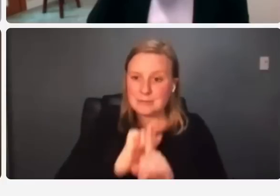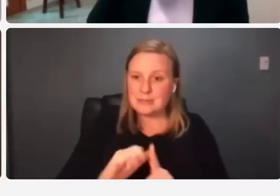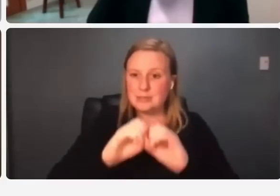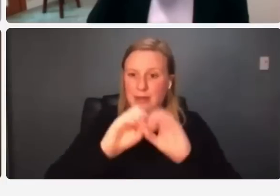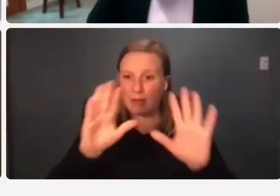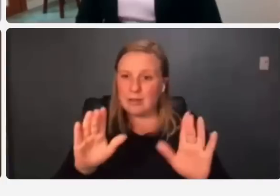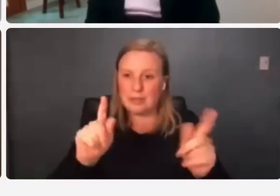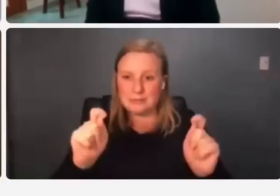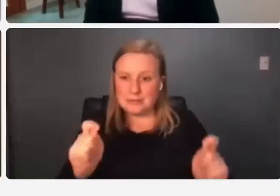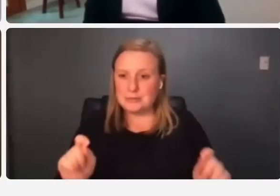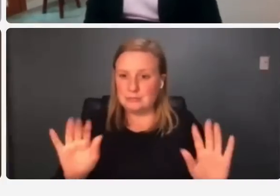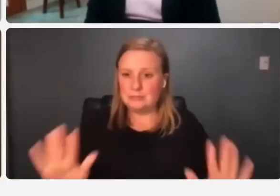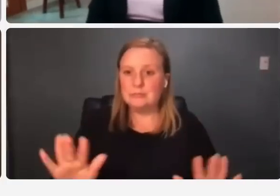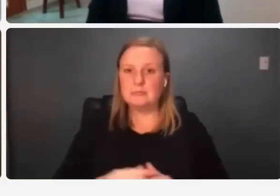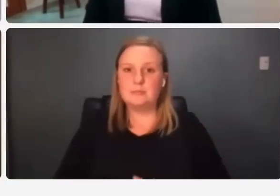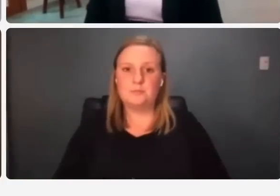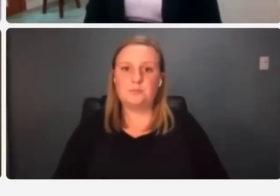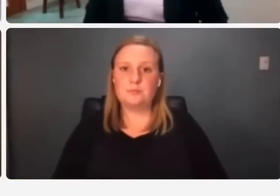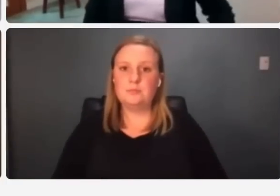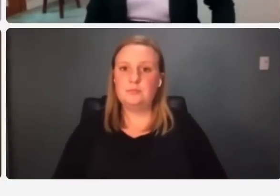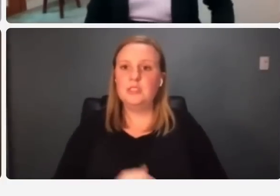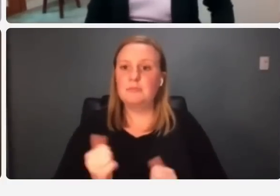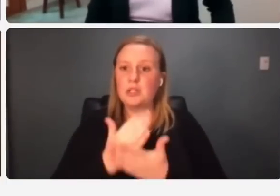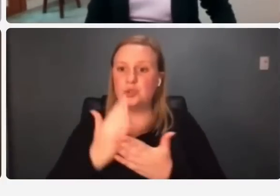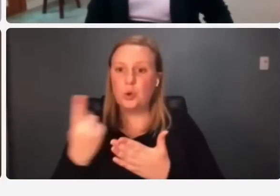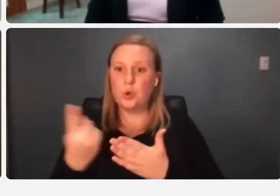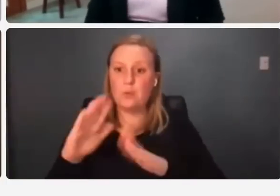The sector that often feels a bit left out when I go